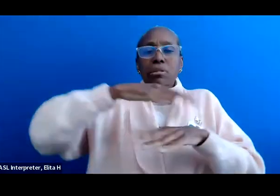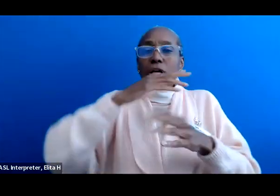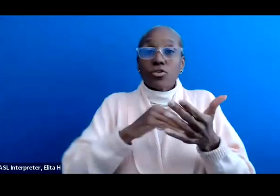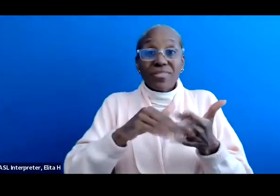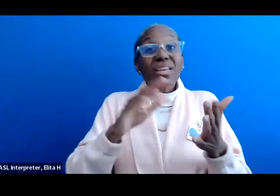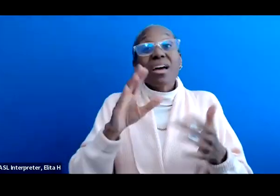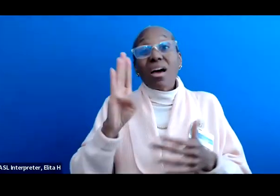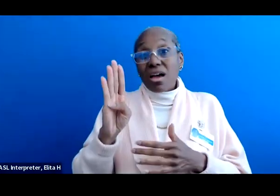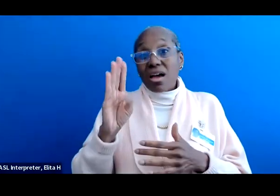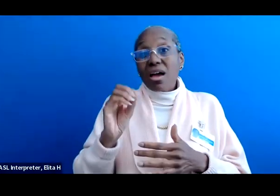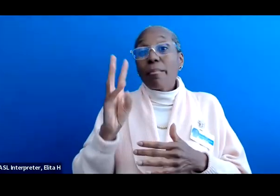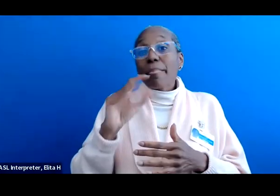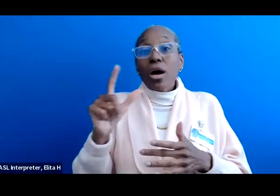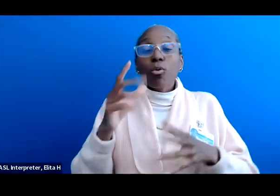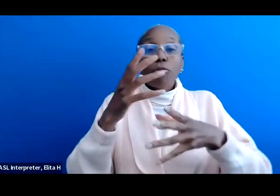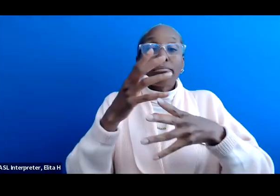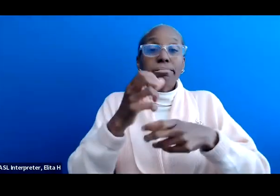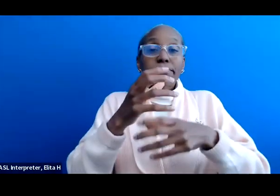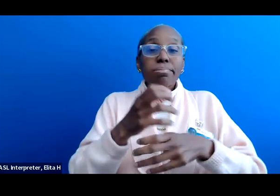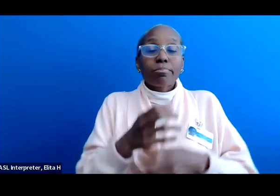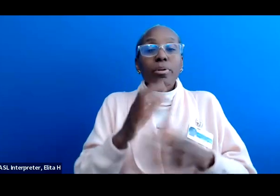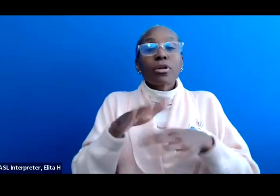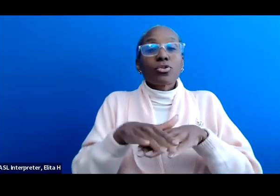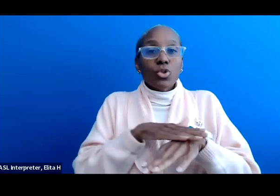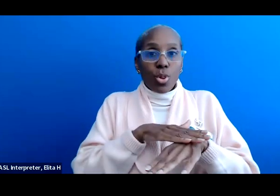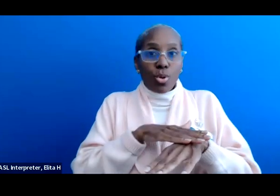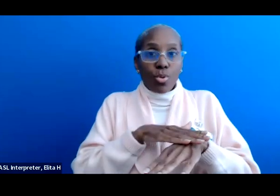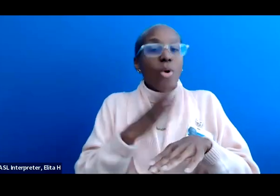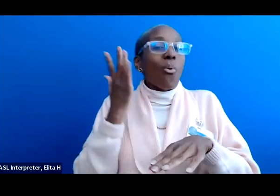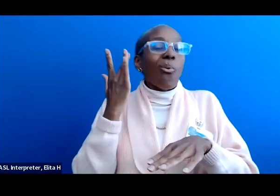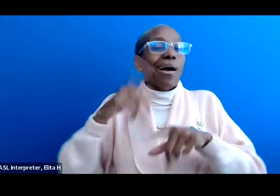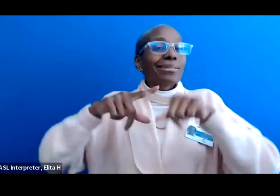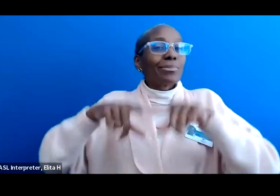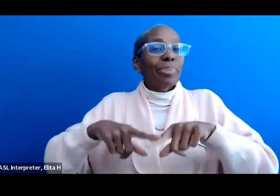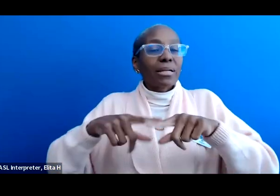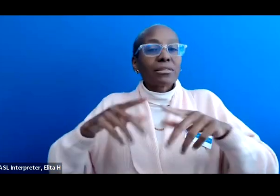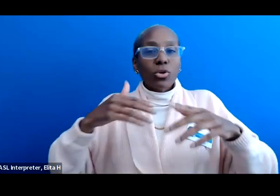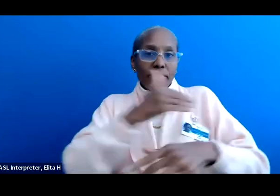The bowel tends to slow down because it's relying on that muscle tone to